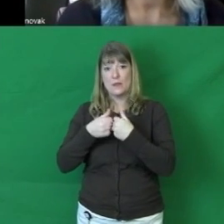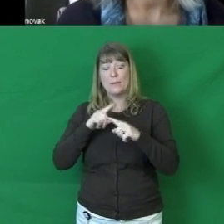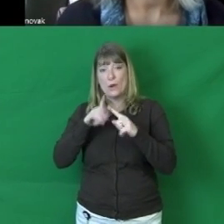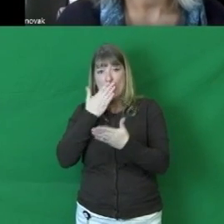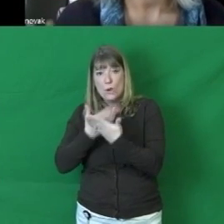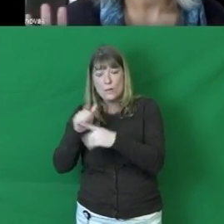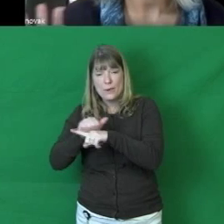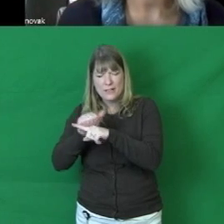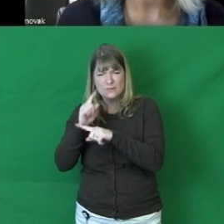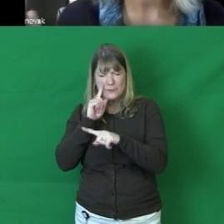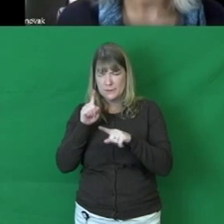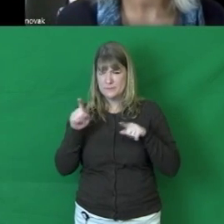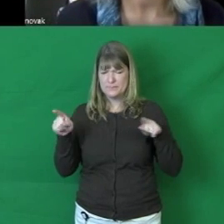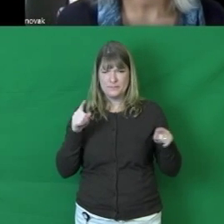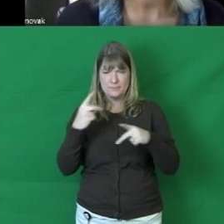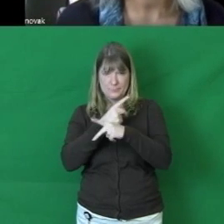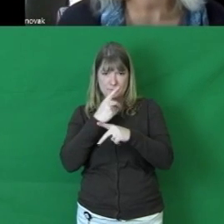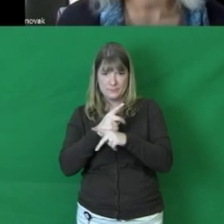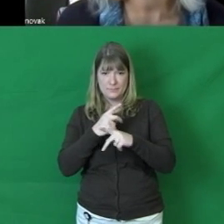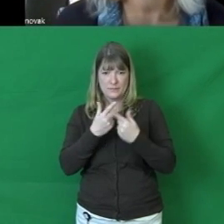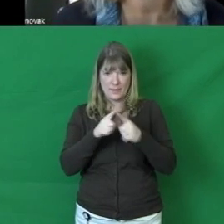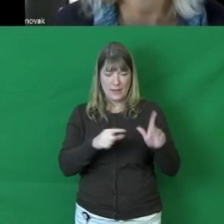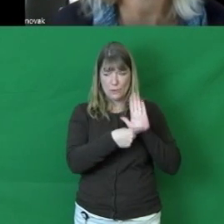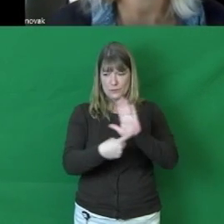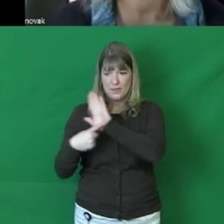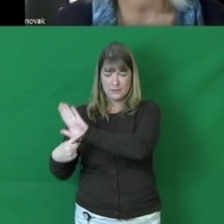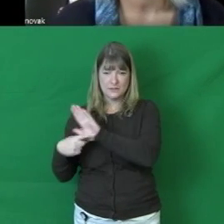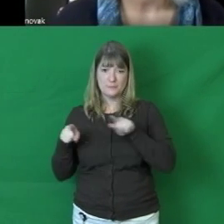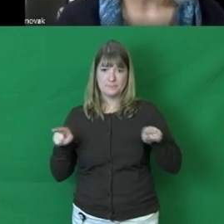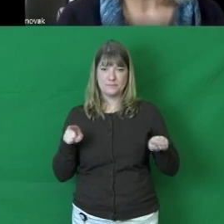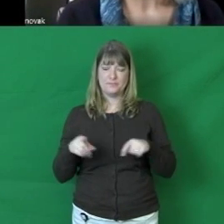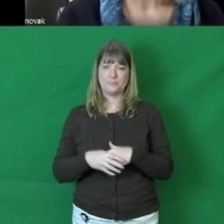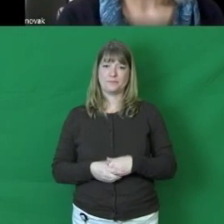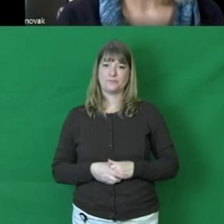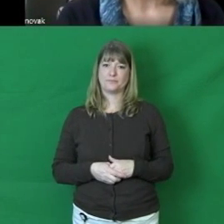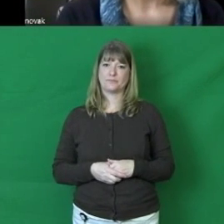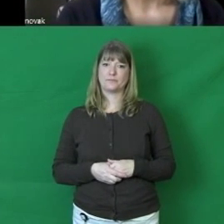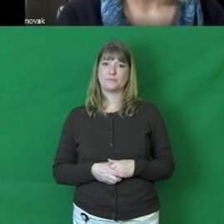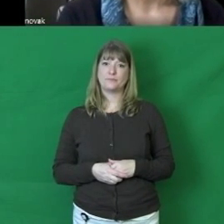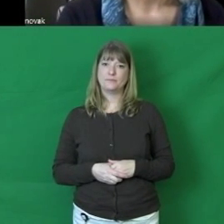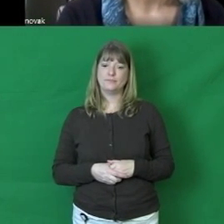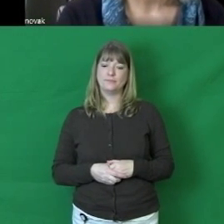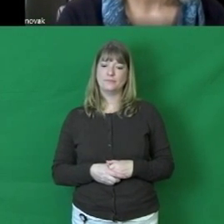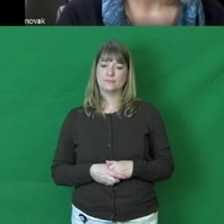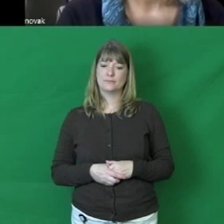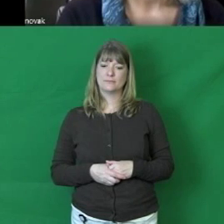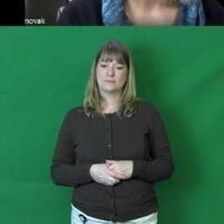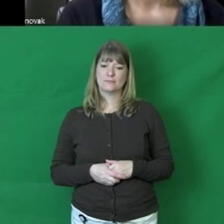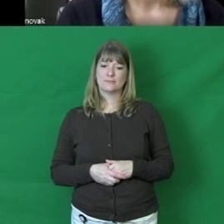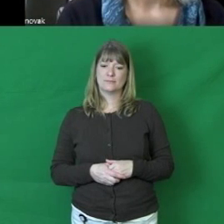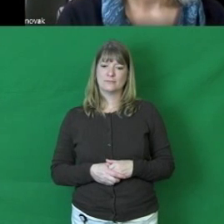for discriminating between the two language models.